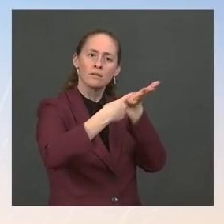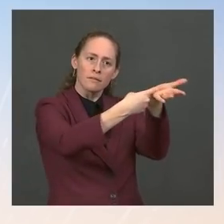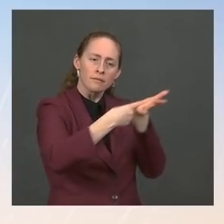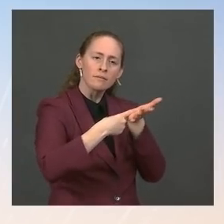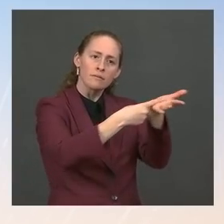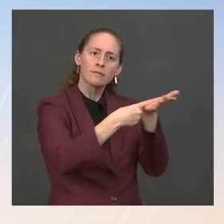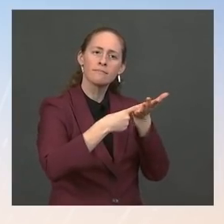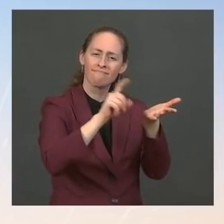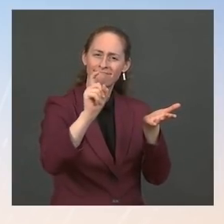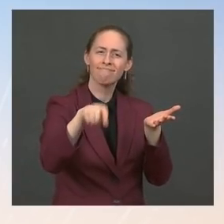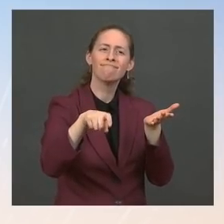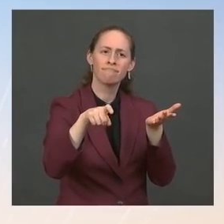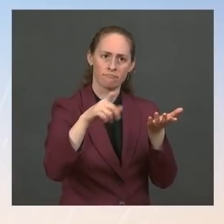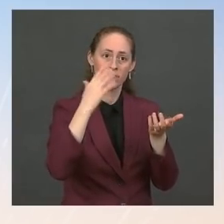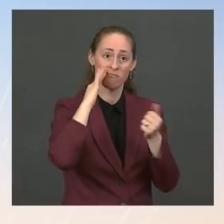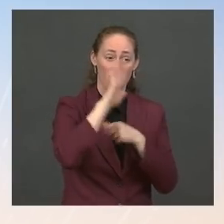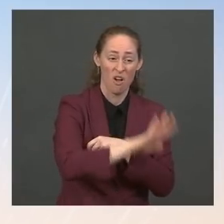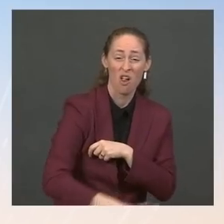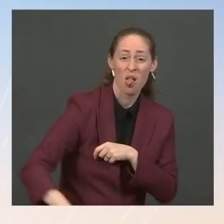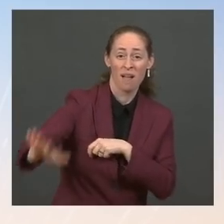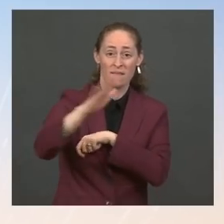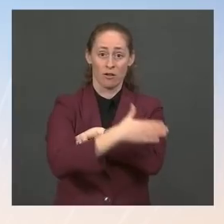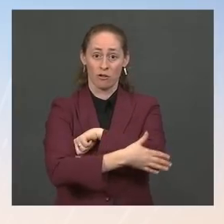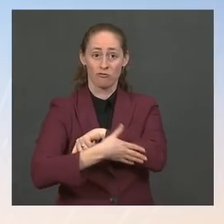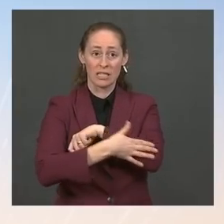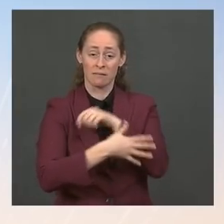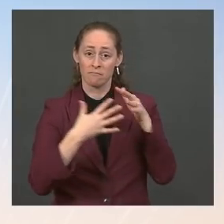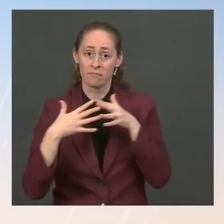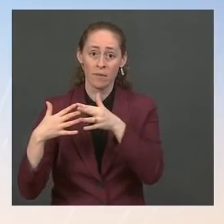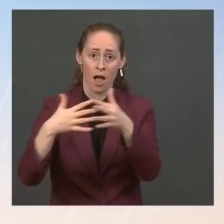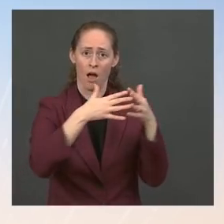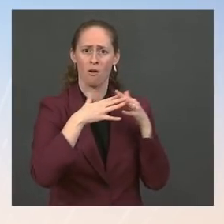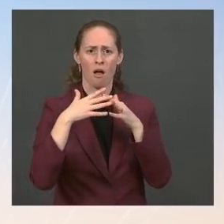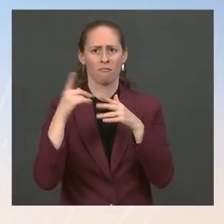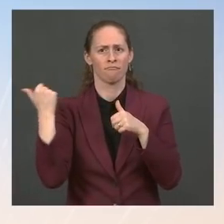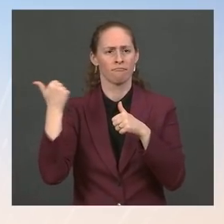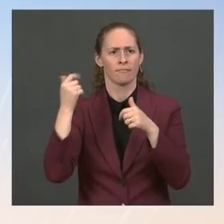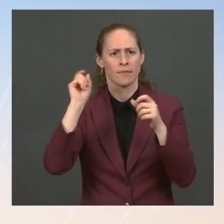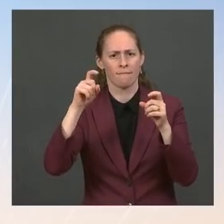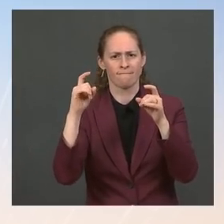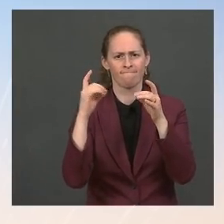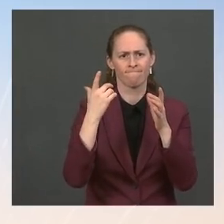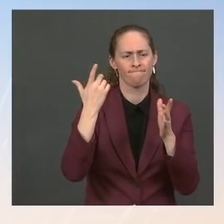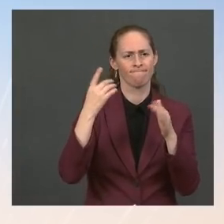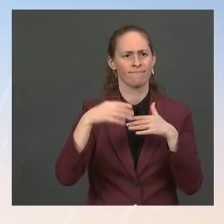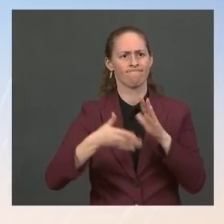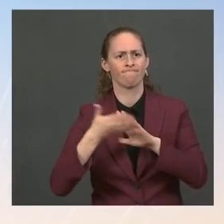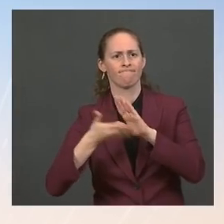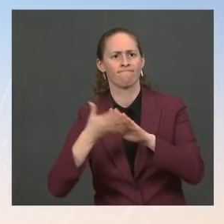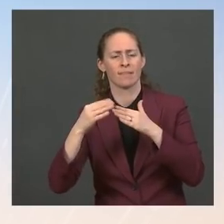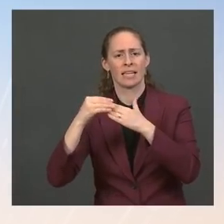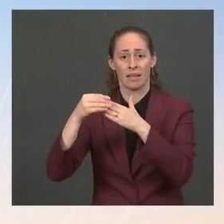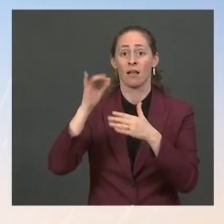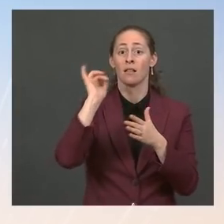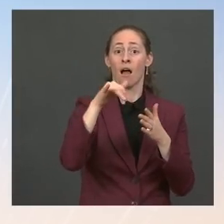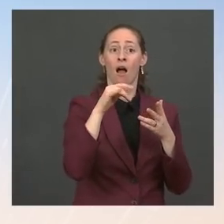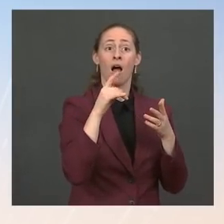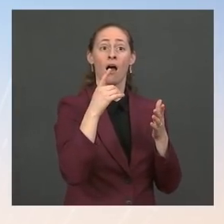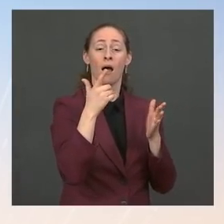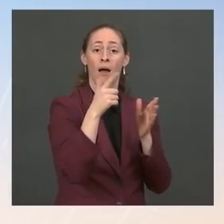as is evidenced by the infrastructure bill that he's going to sign on Monday, that's going to help expand broadband to everyone,